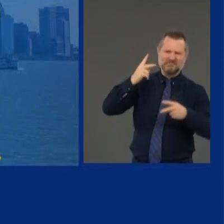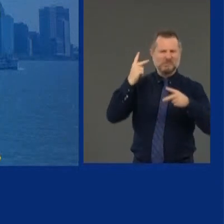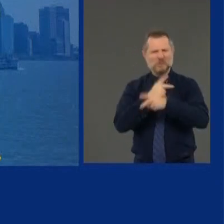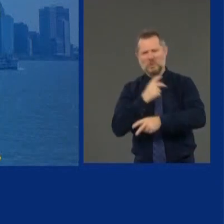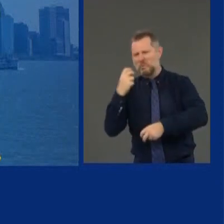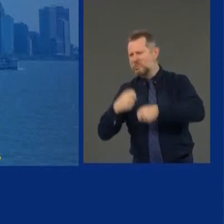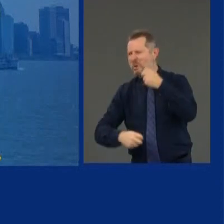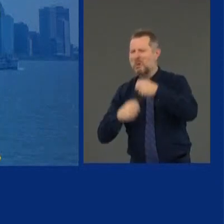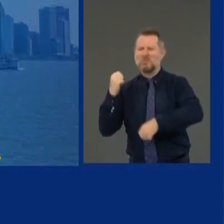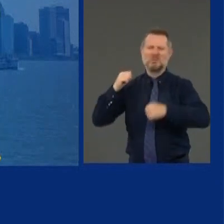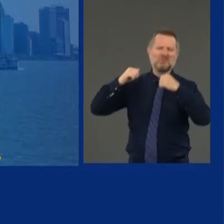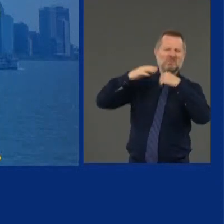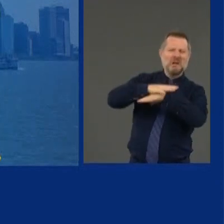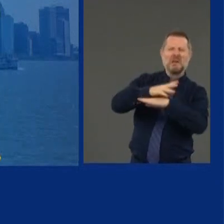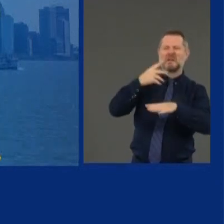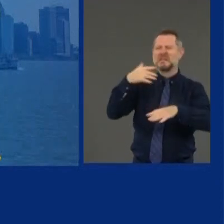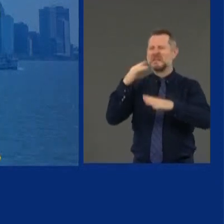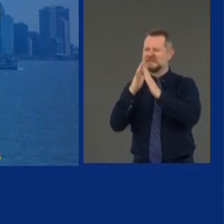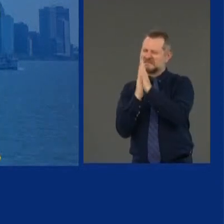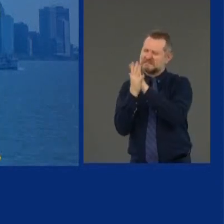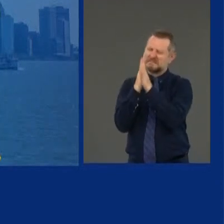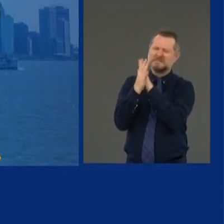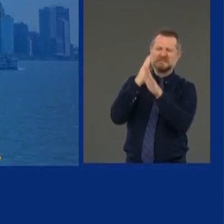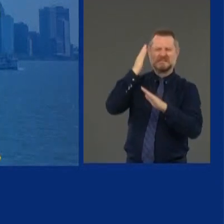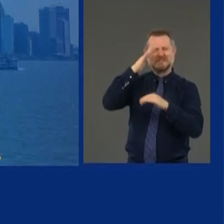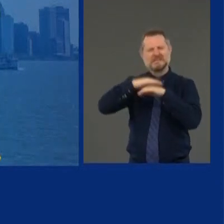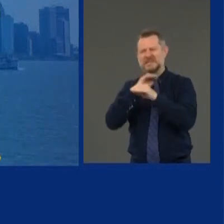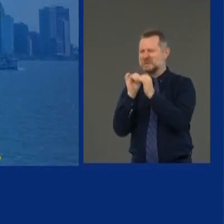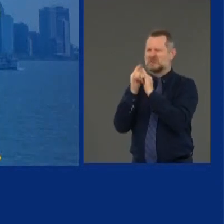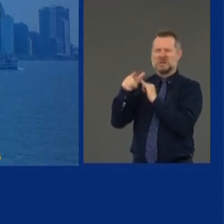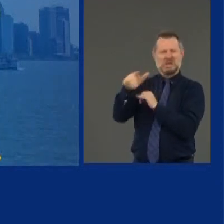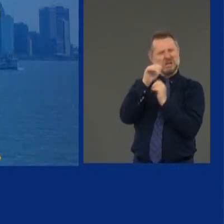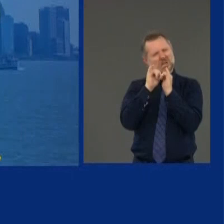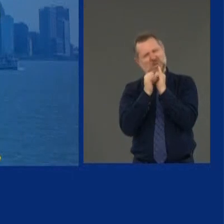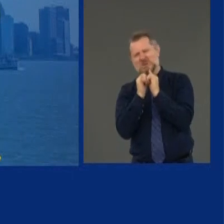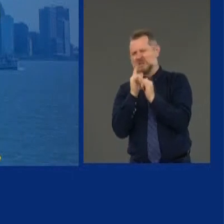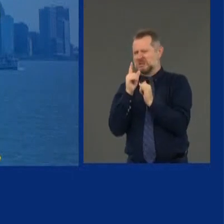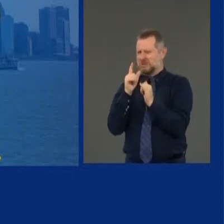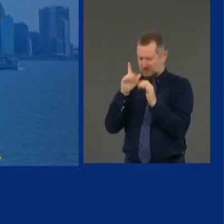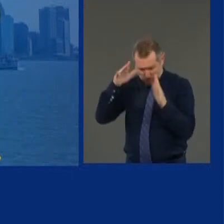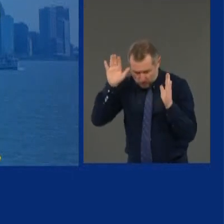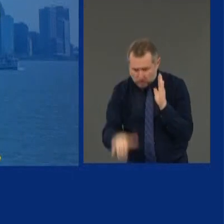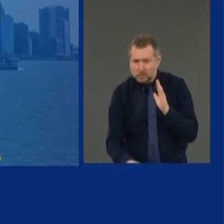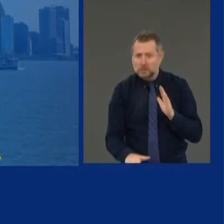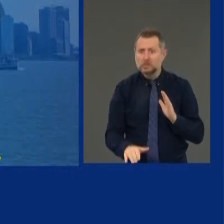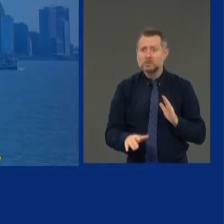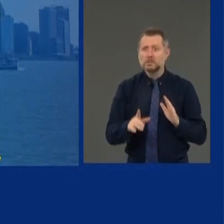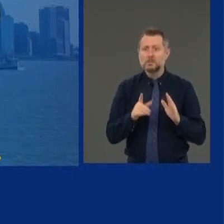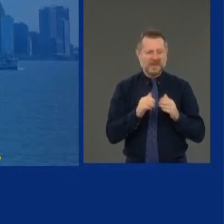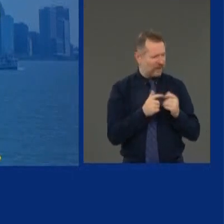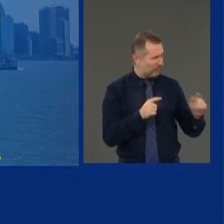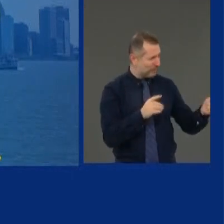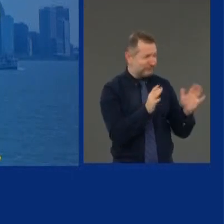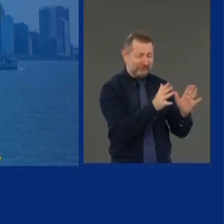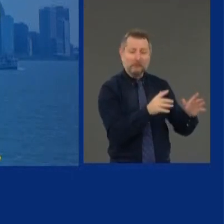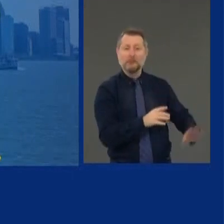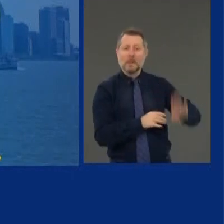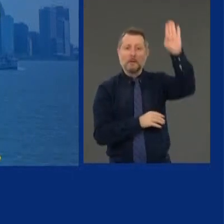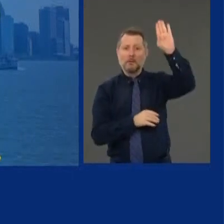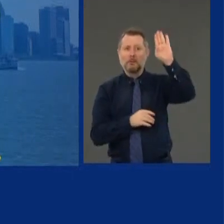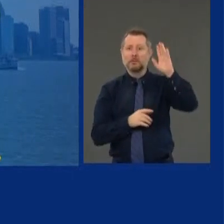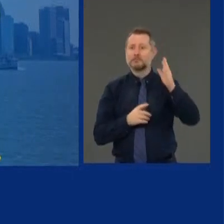I THOUGHT NEW YORK HAD SUCH A